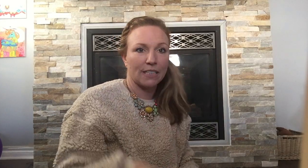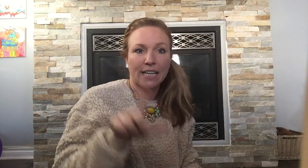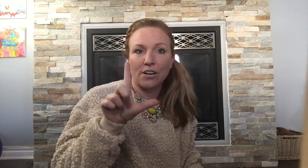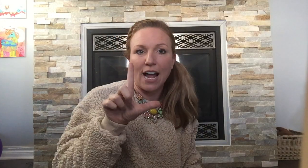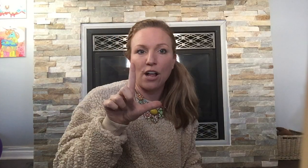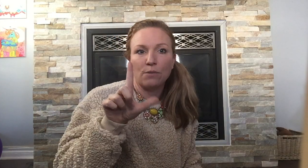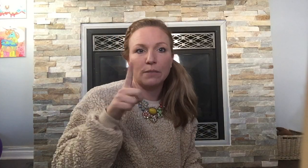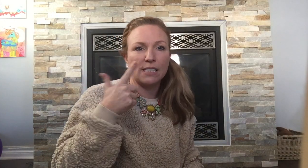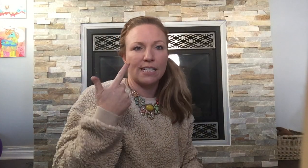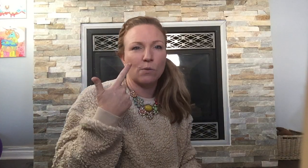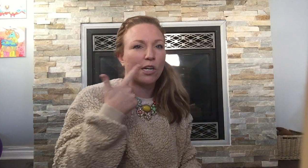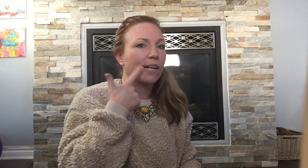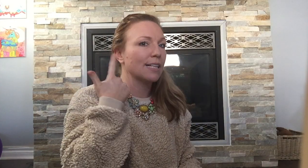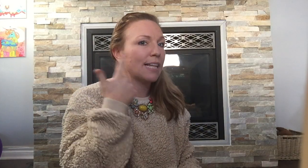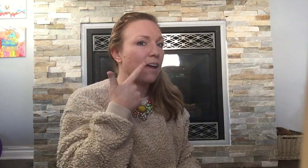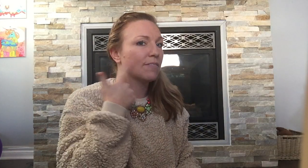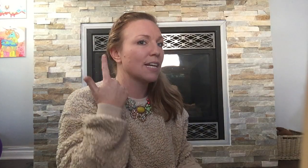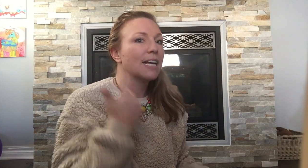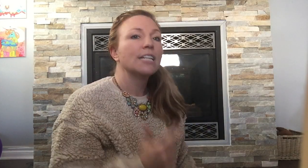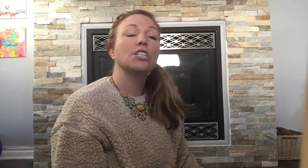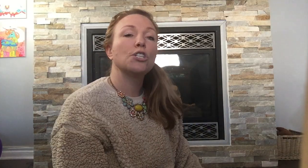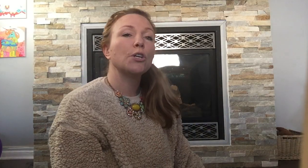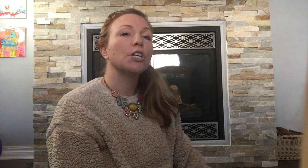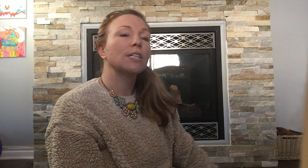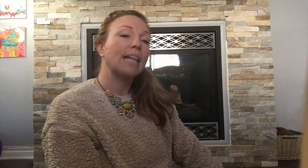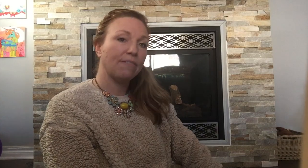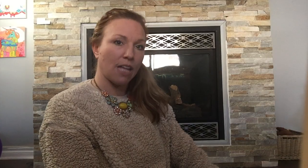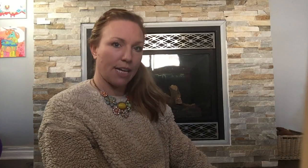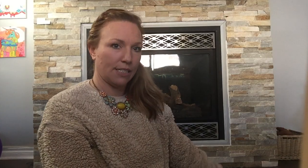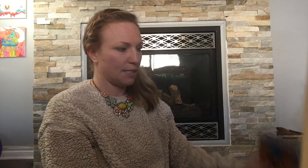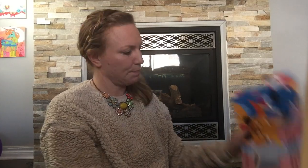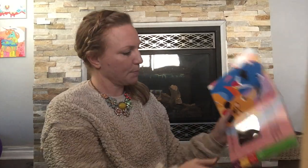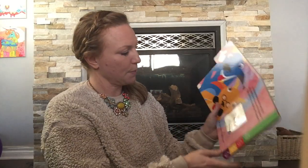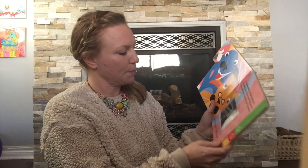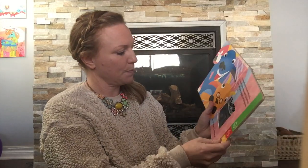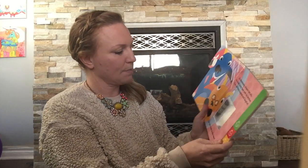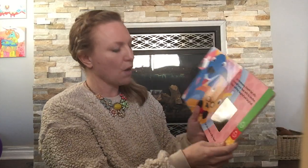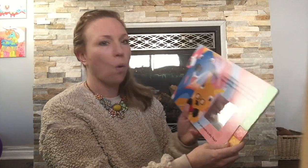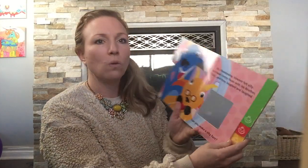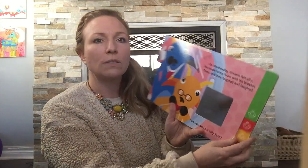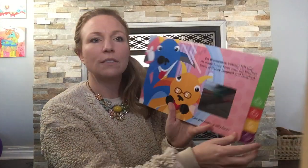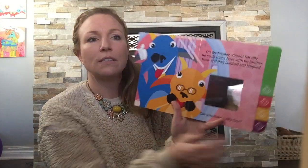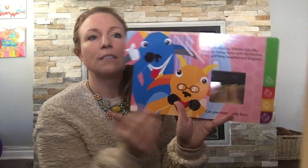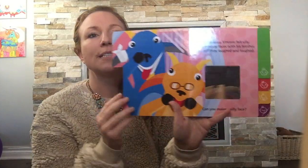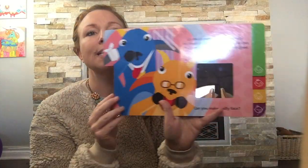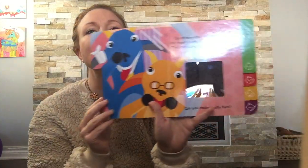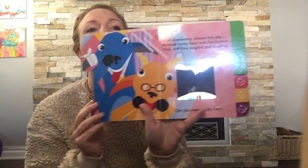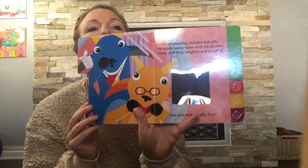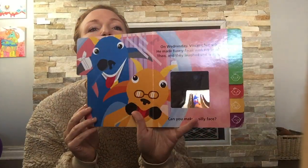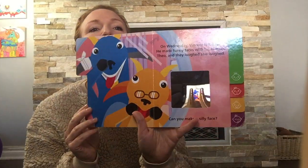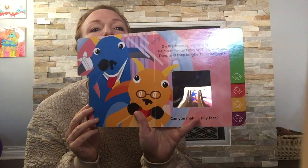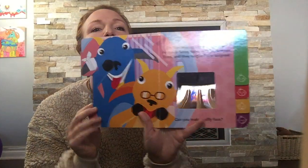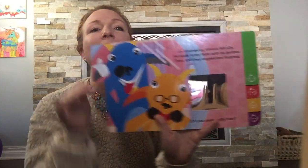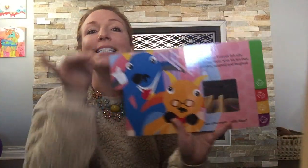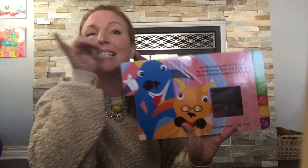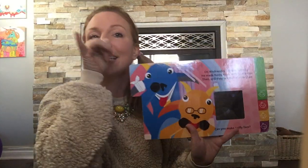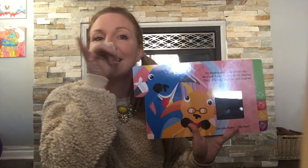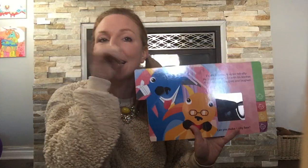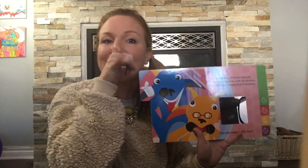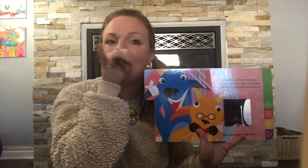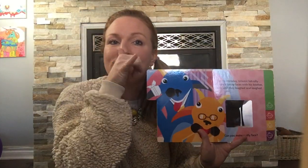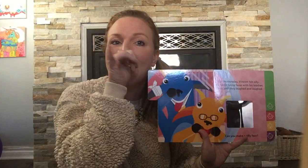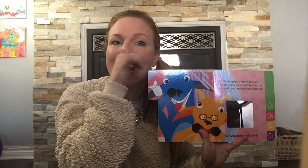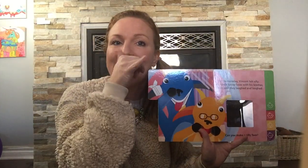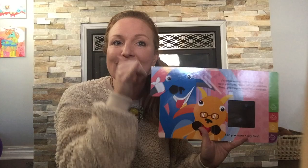The letter L, it's inward, LAUGH. Show your laugh lines. Oh, can you make a SILLY face?